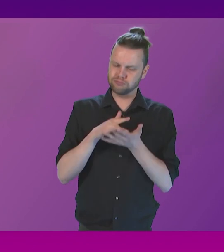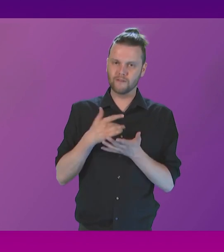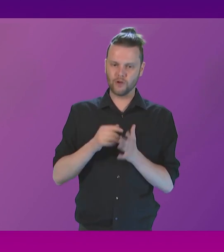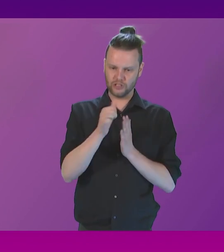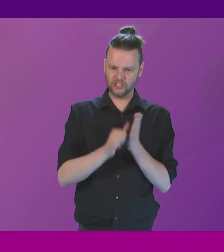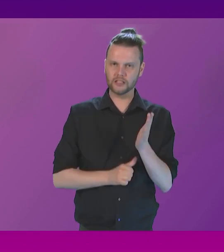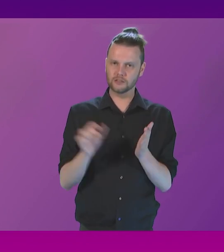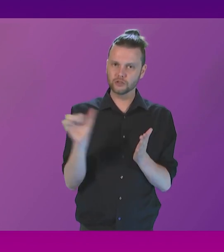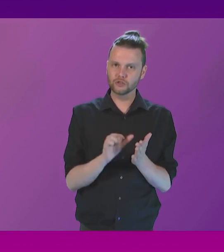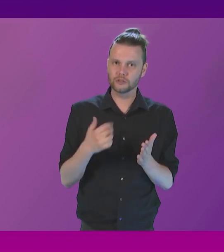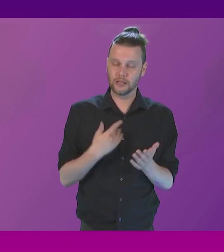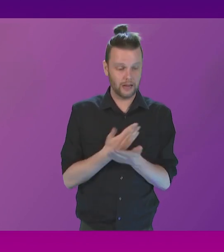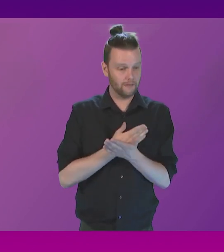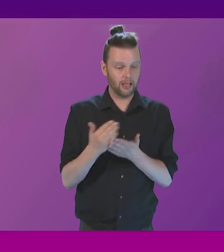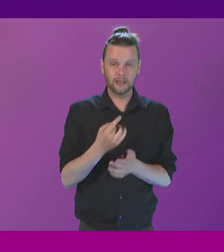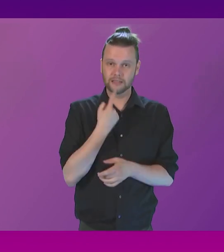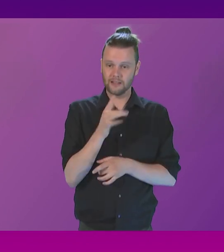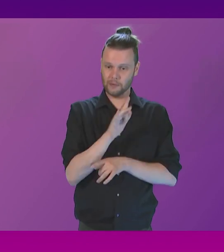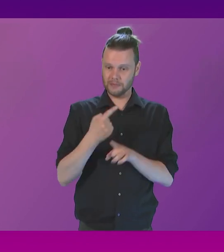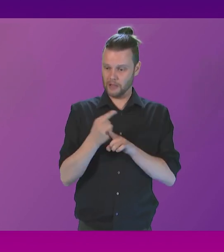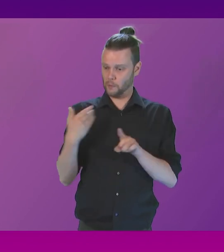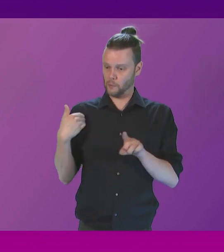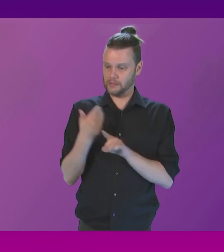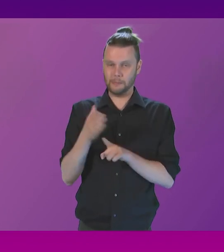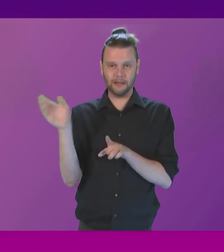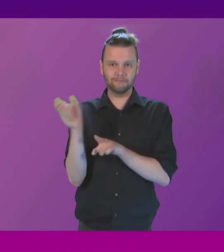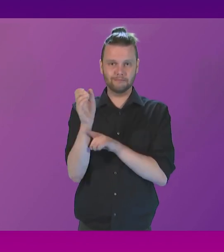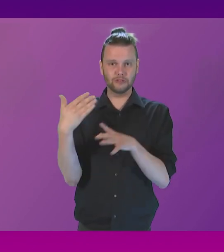made that clear in the first 10 weeks in which I have been in position. I know that that was a